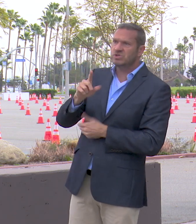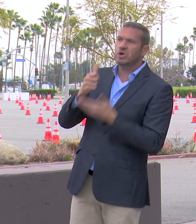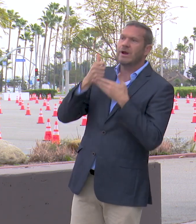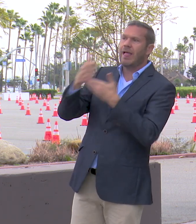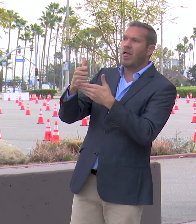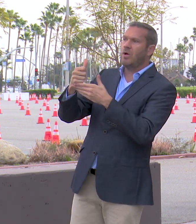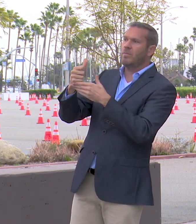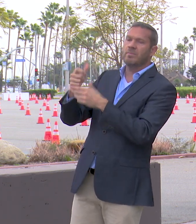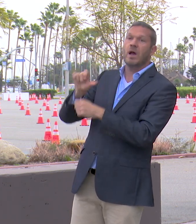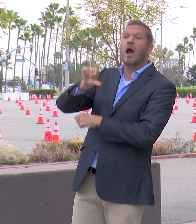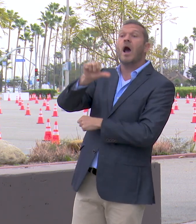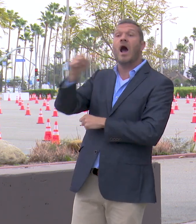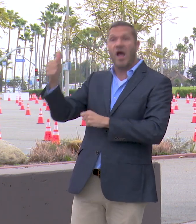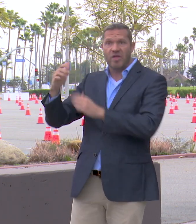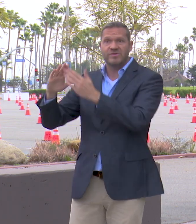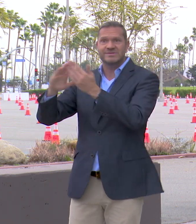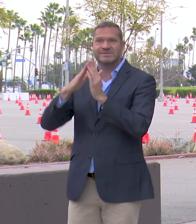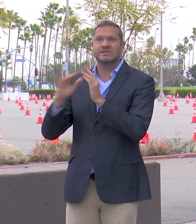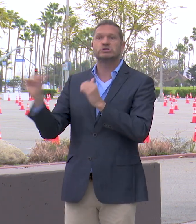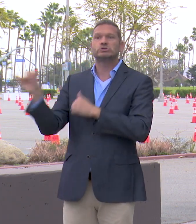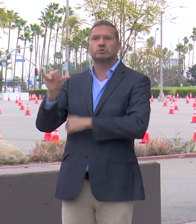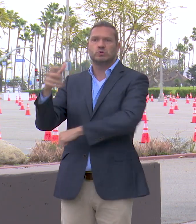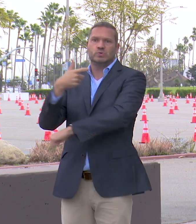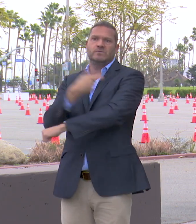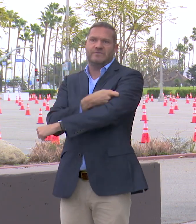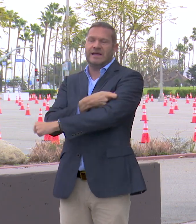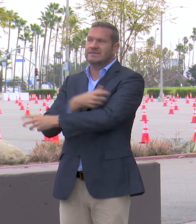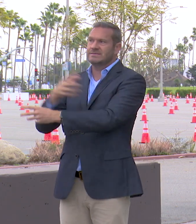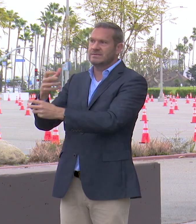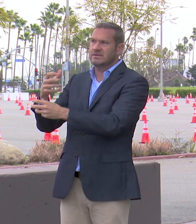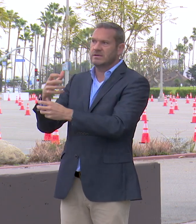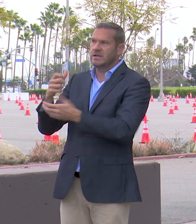help vaccinate our neighbors in Paramount and so we would like to do that because we